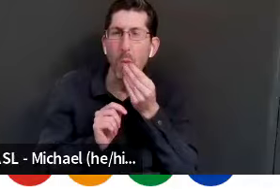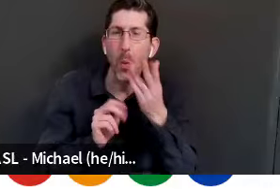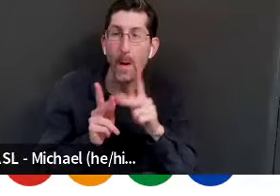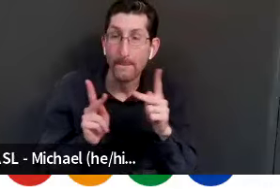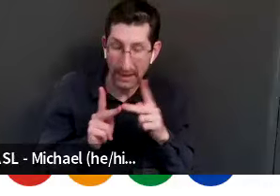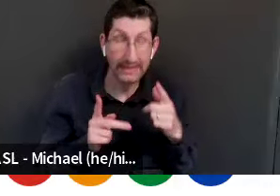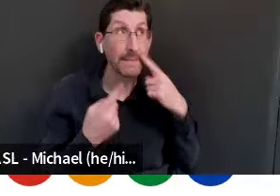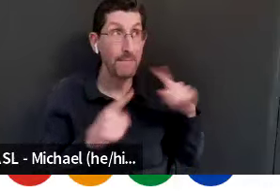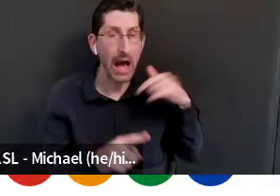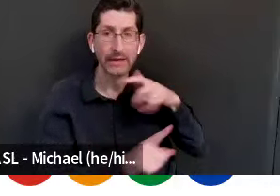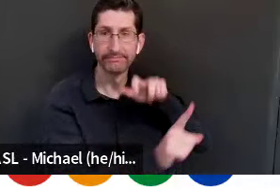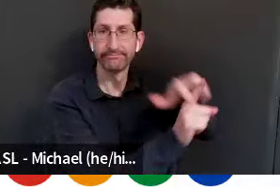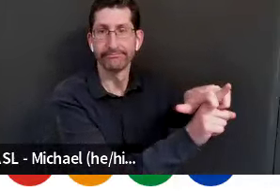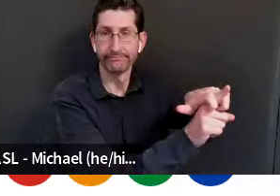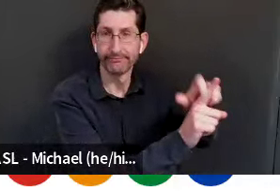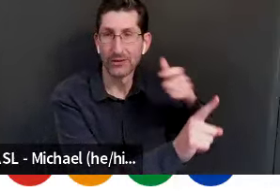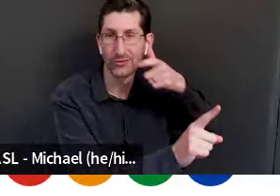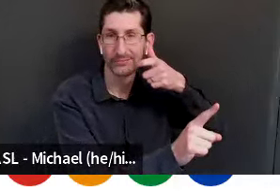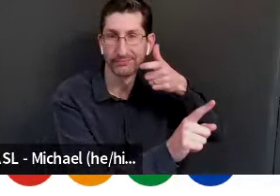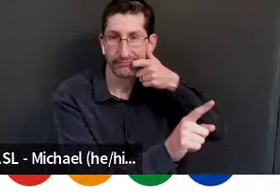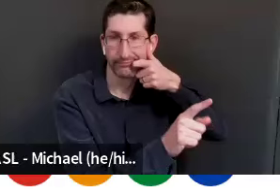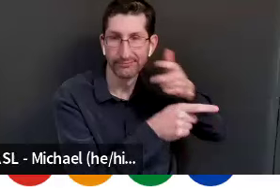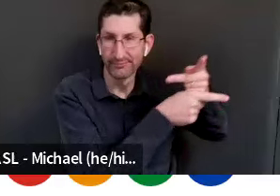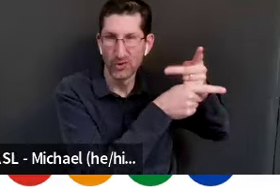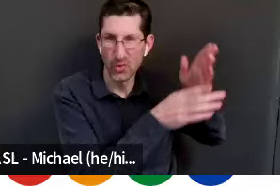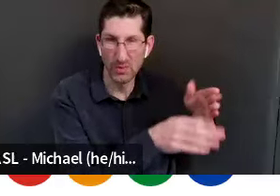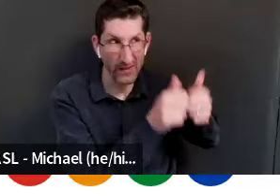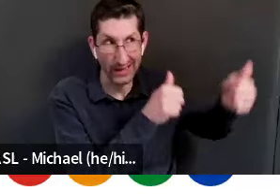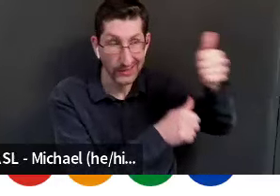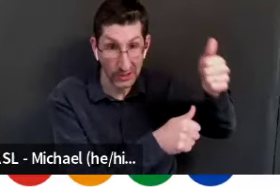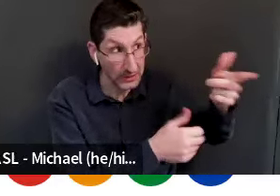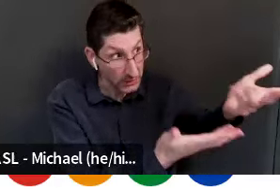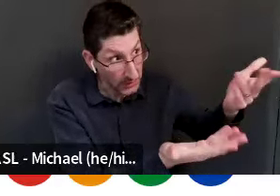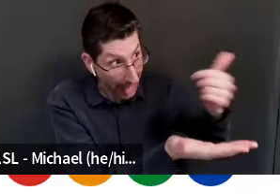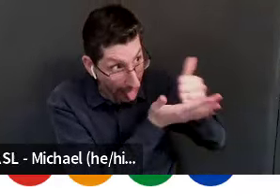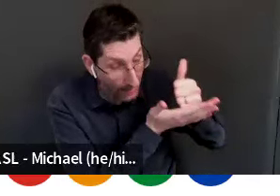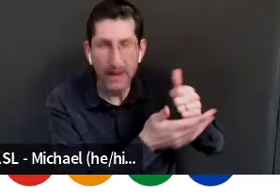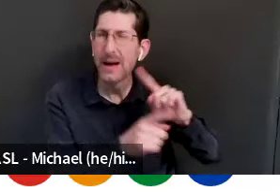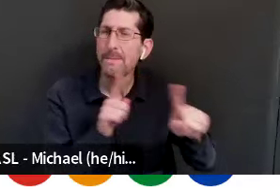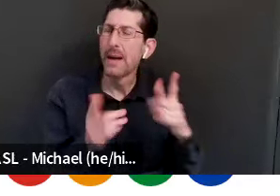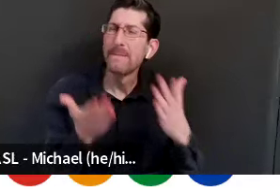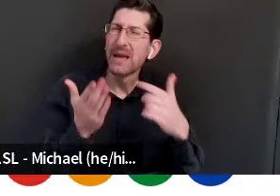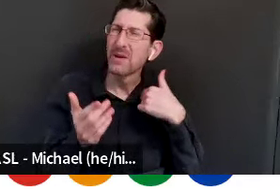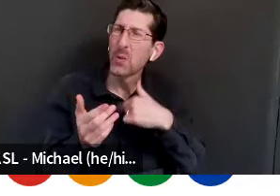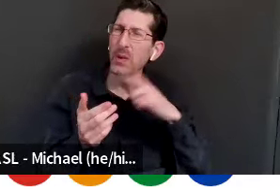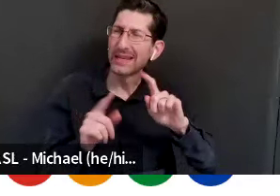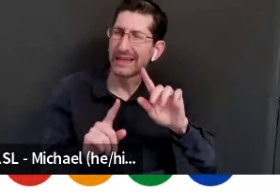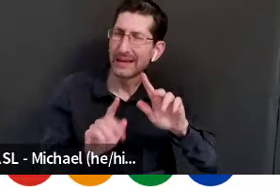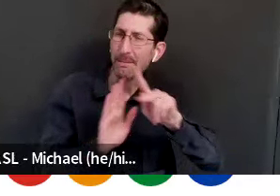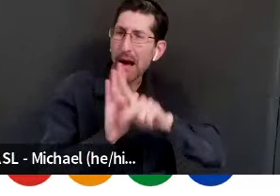THE CORNER. I FINALLY GOT A SUPERVISOR.